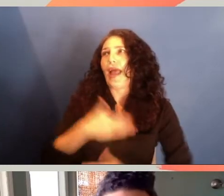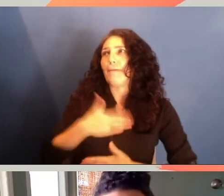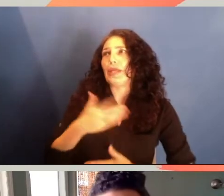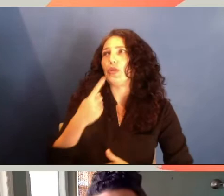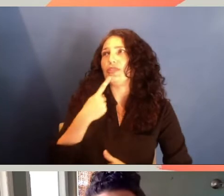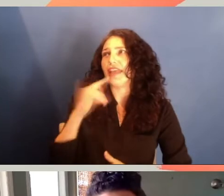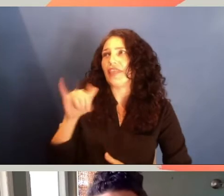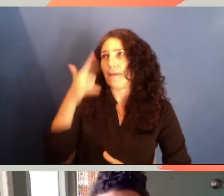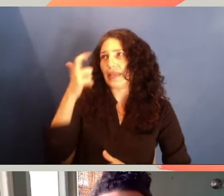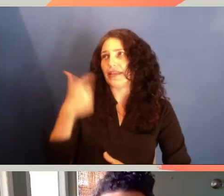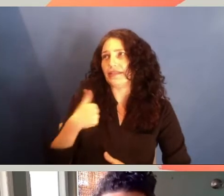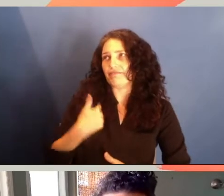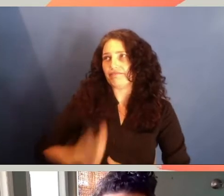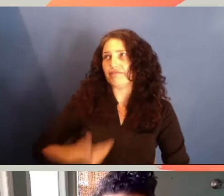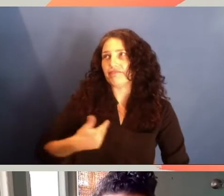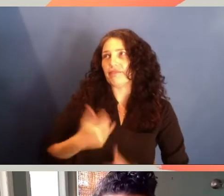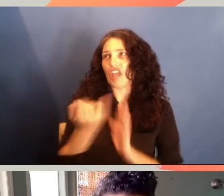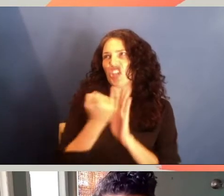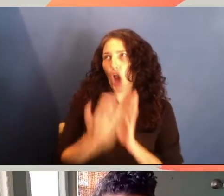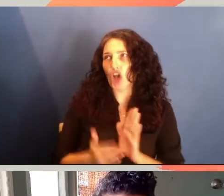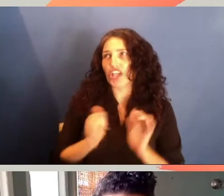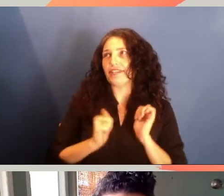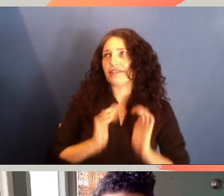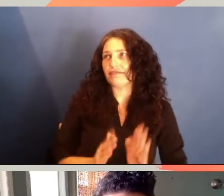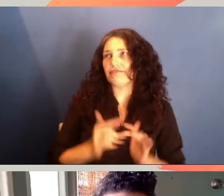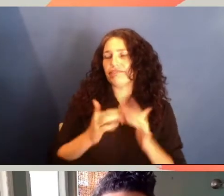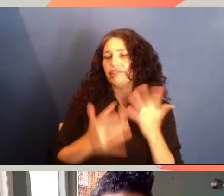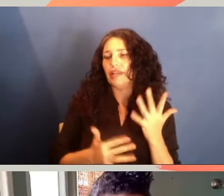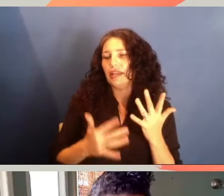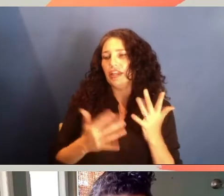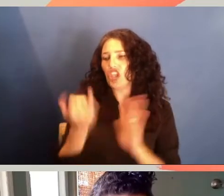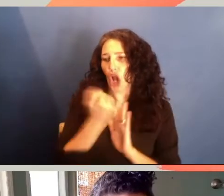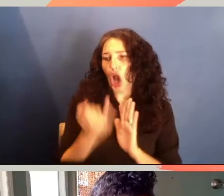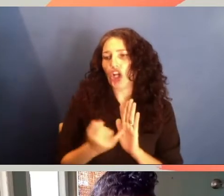that is consistent (audio garbles) through my life. The art has been a space of healing.